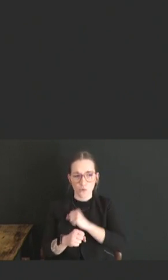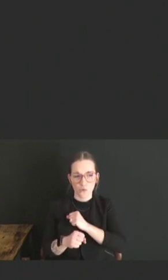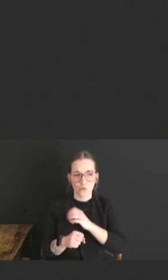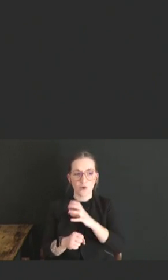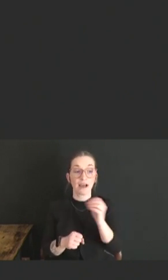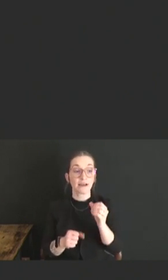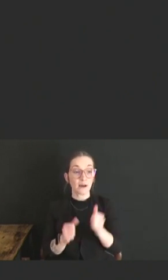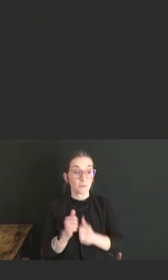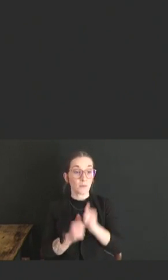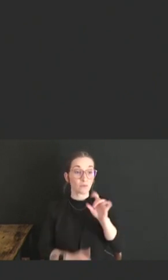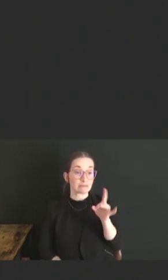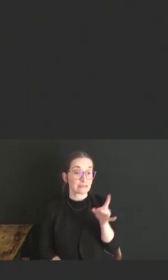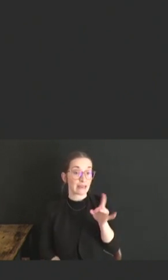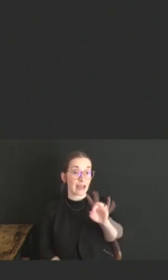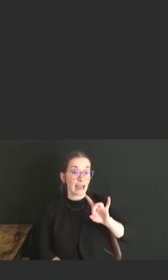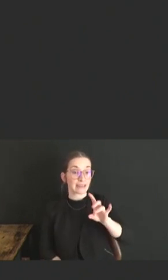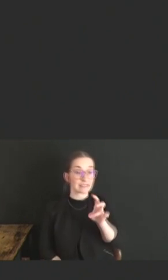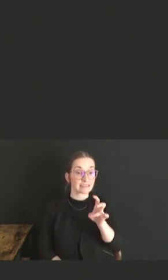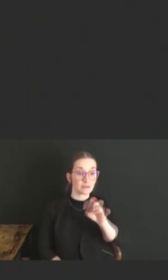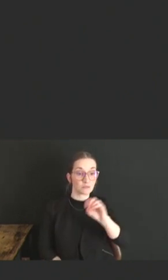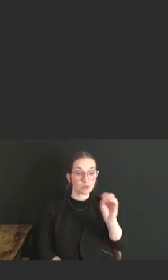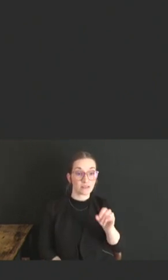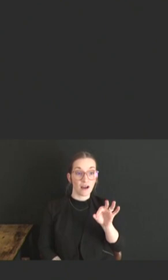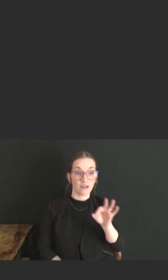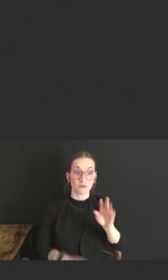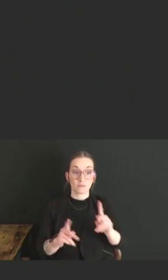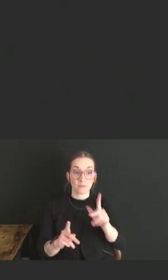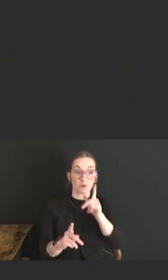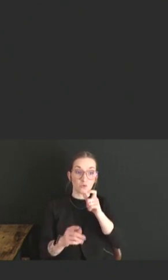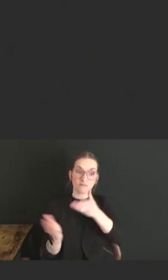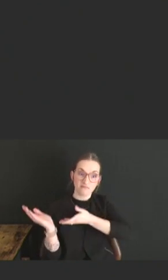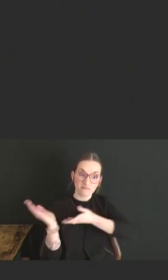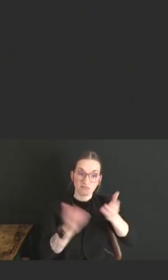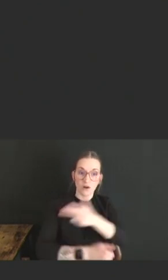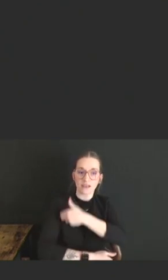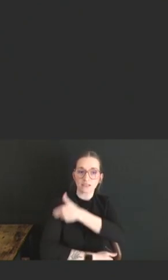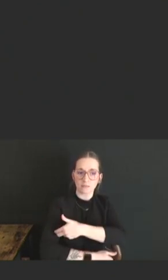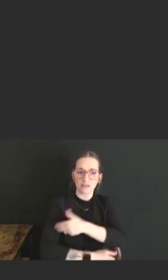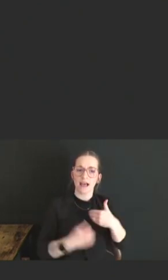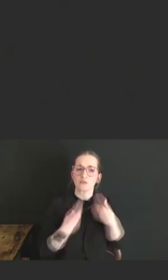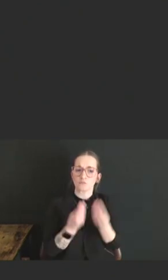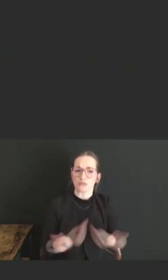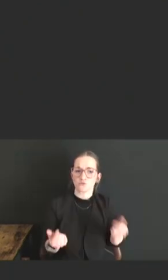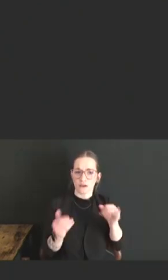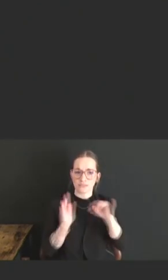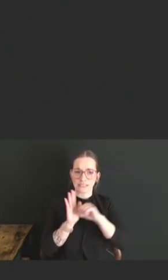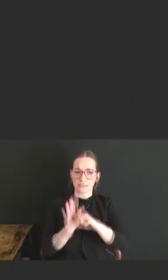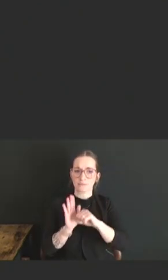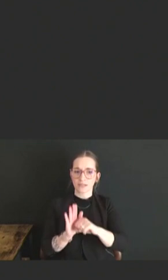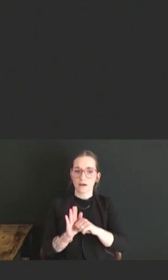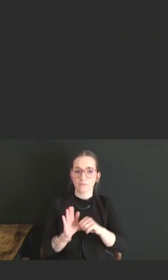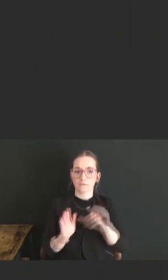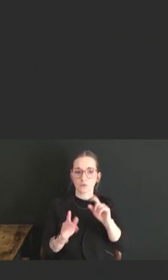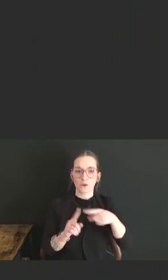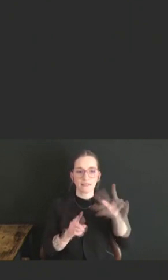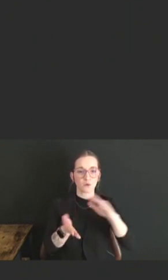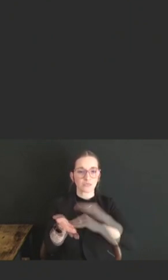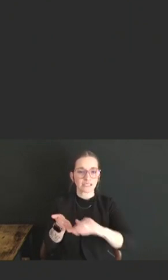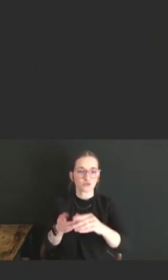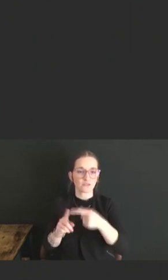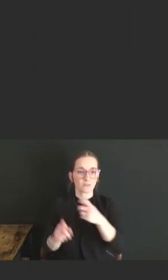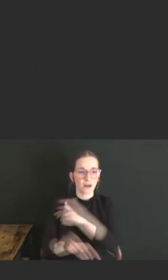symptoms at discharge. However, less is known about longer-term outcomes. Next slide, please.